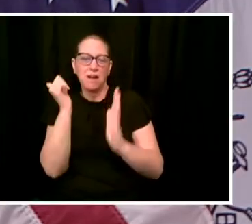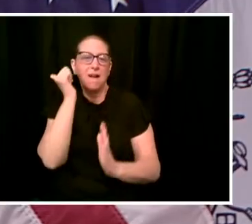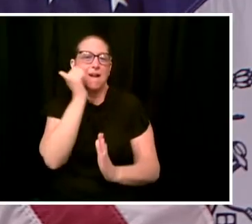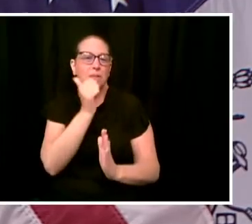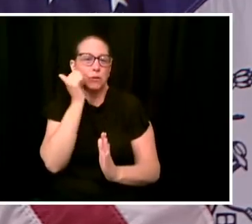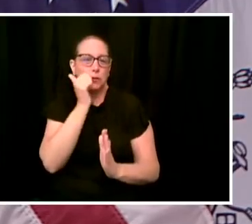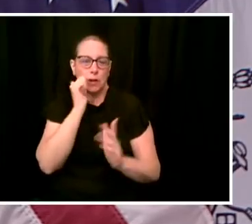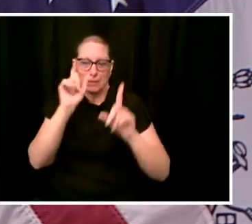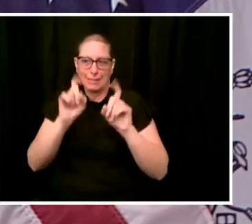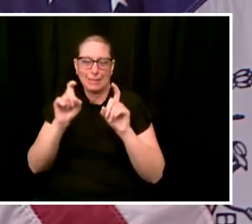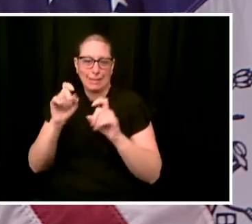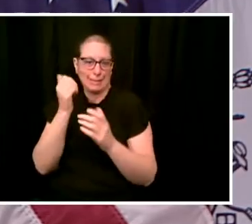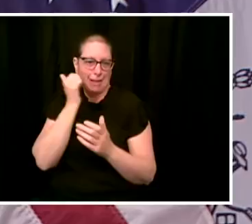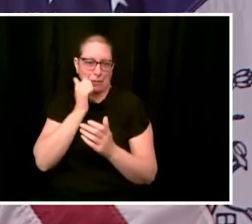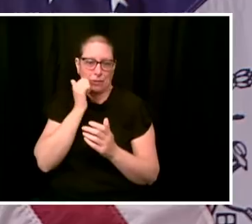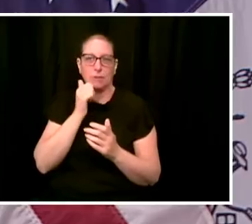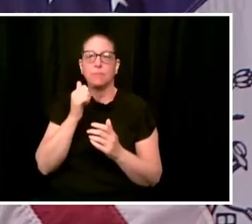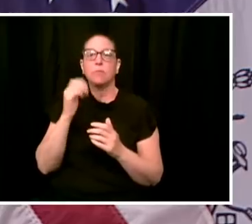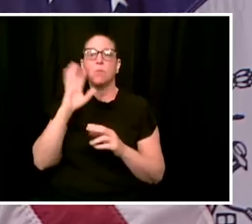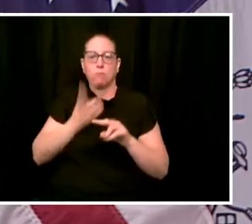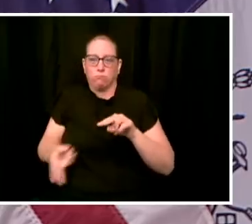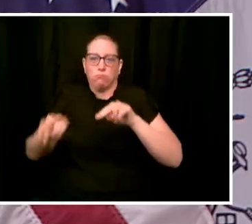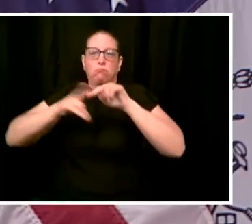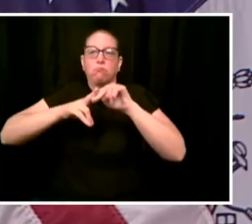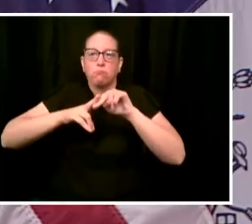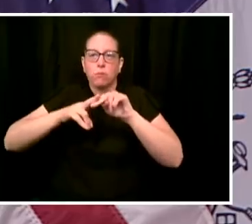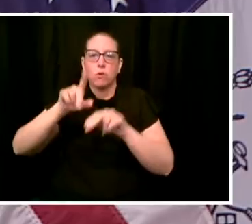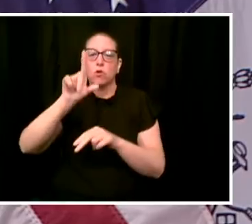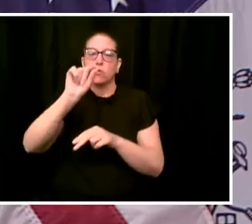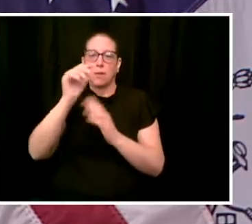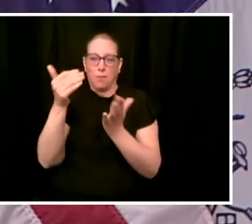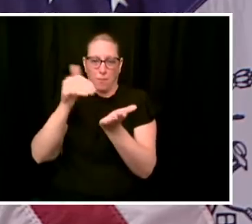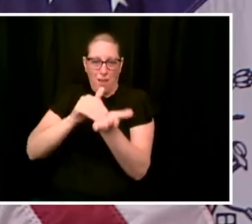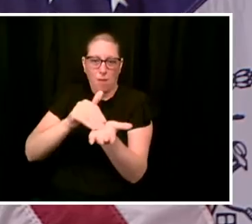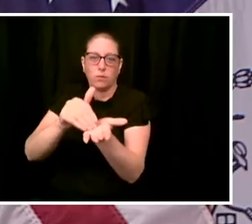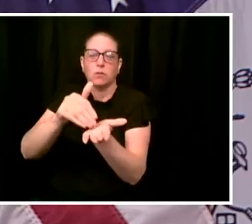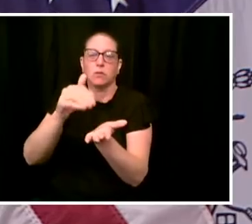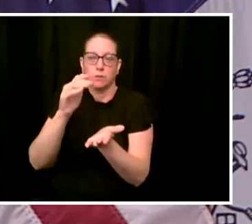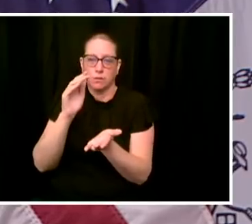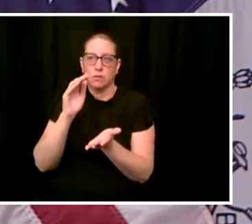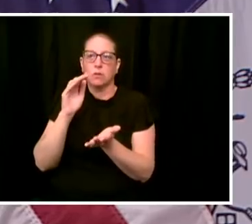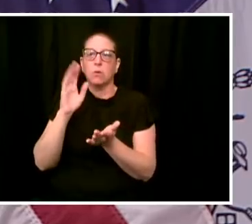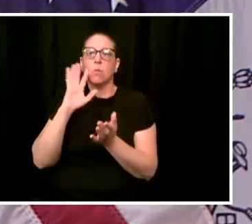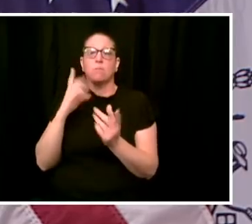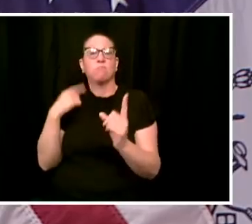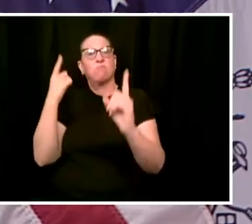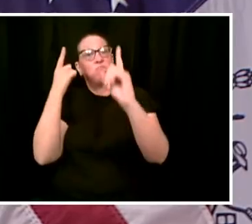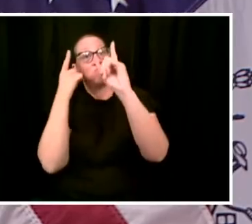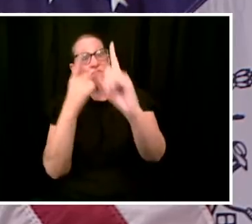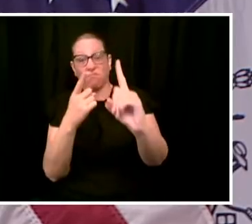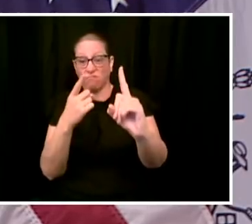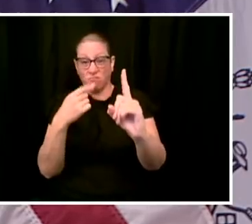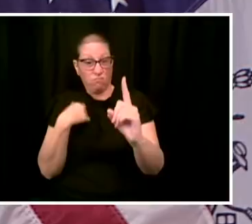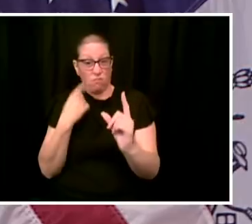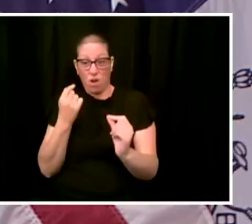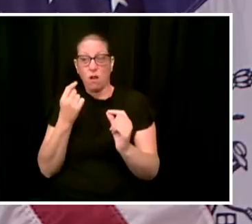13,000 A DAY, WE WILL GET TO 20,000 BY MAY